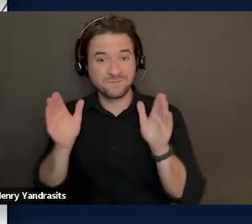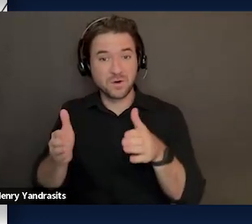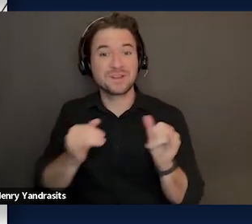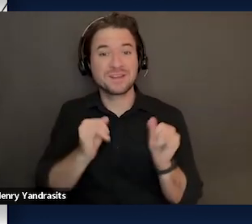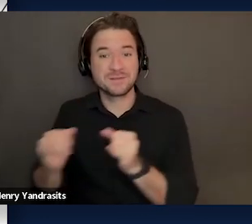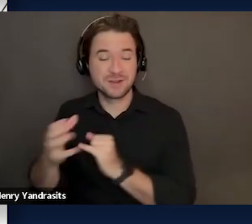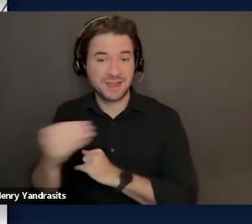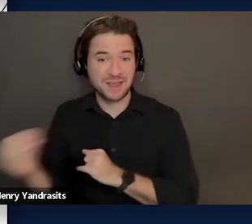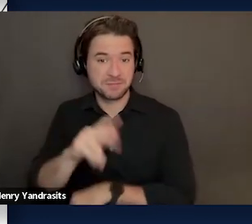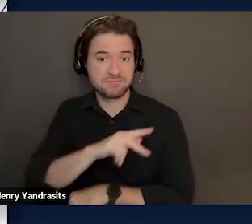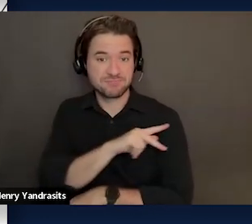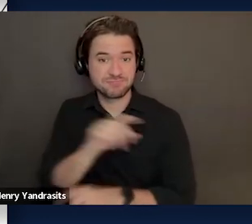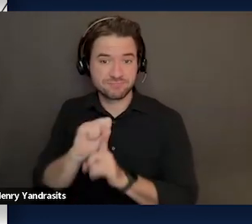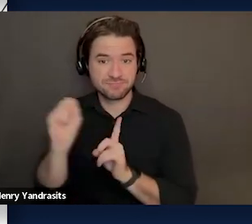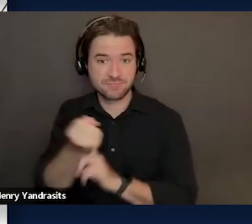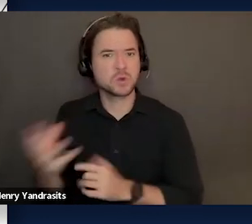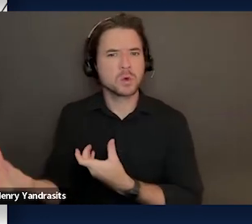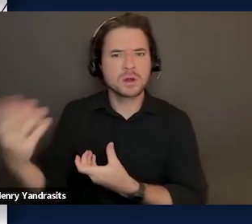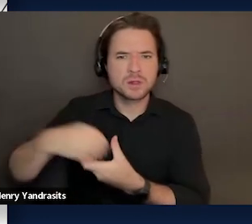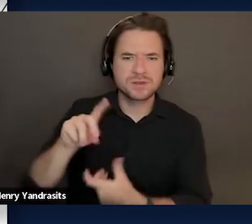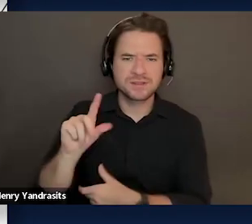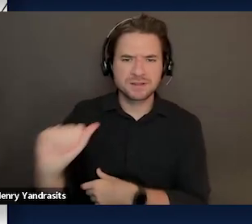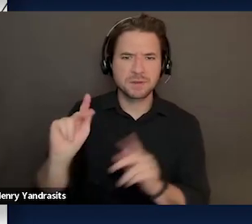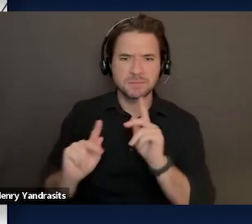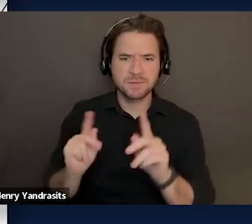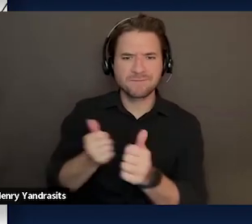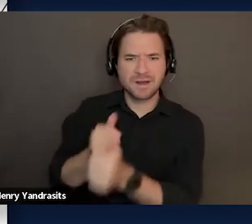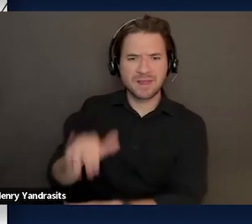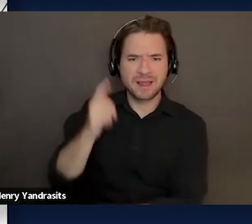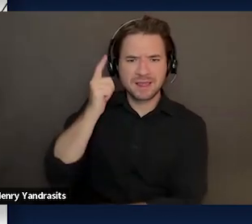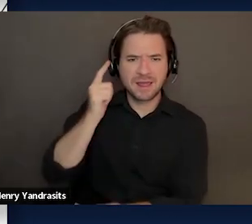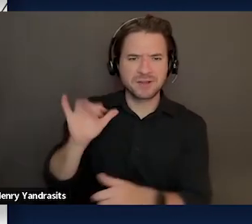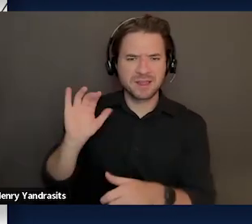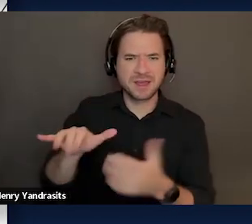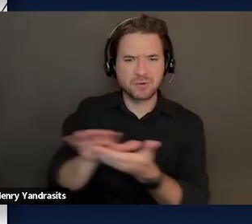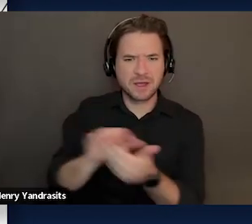So to include disabled people as a health disparities population, according to that logic, would be compromising.